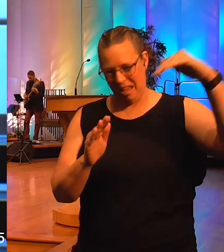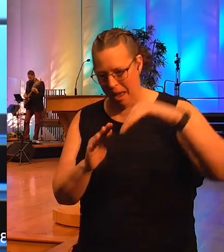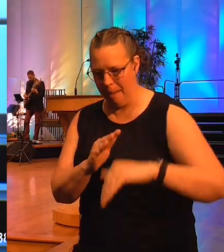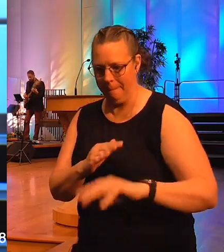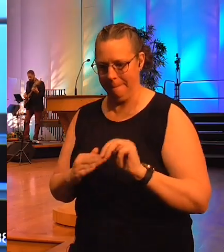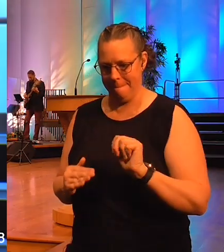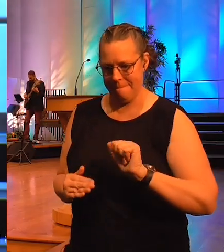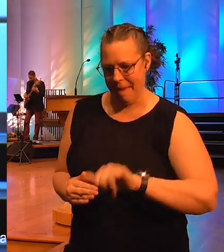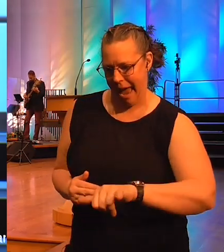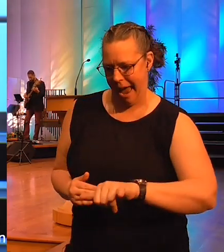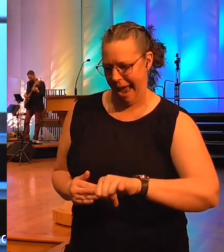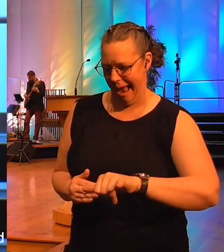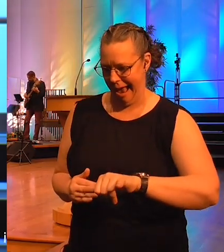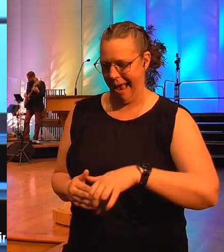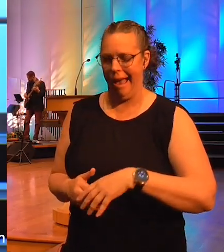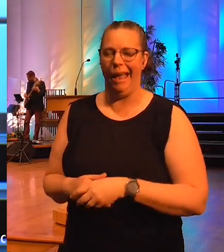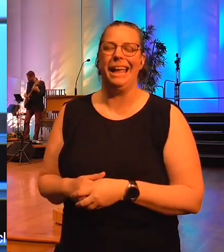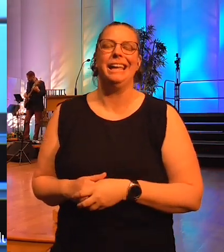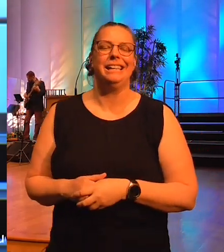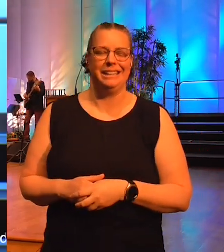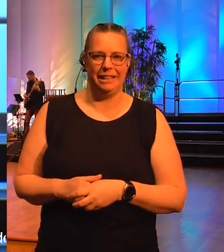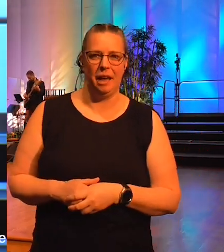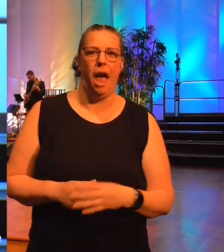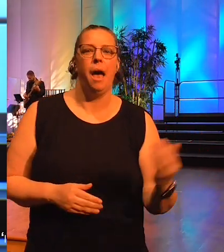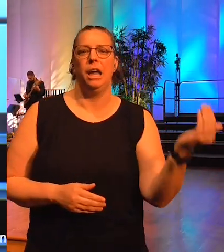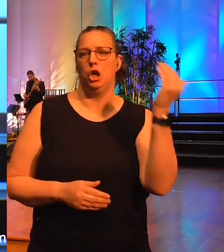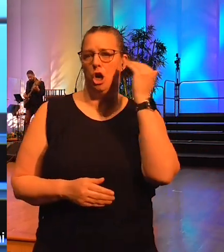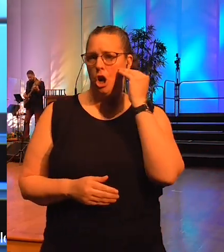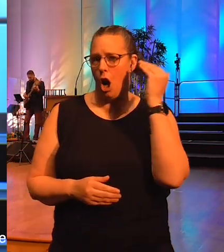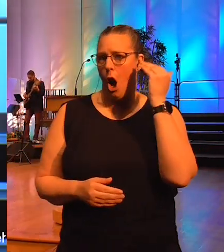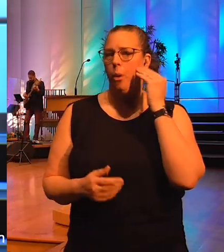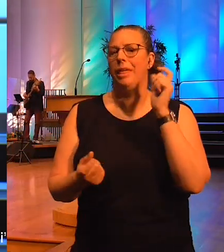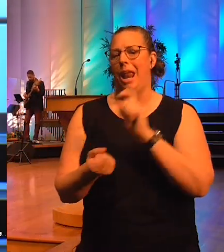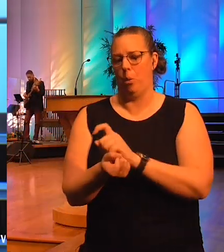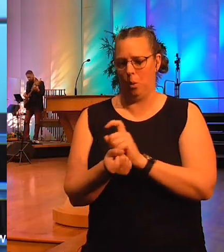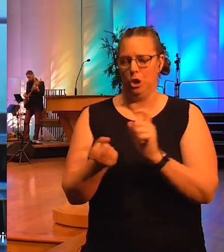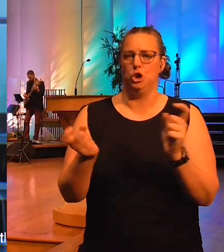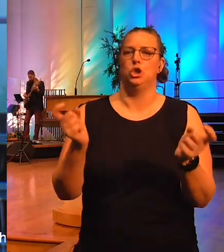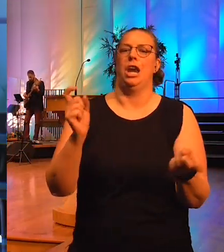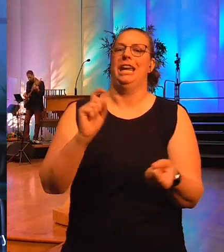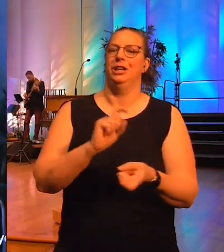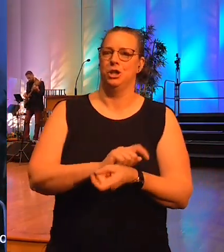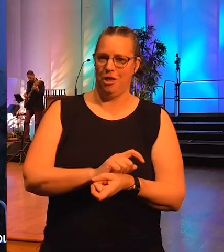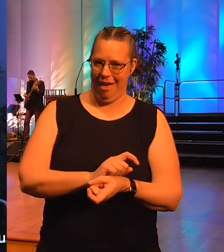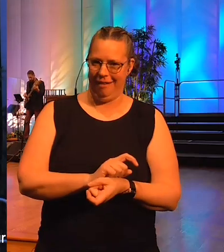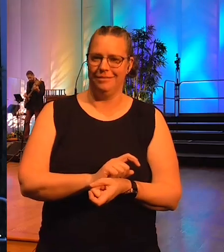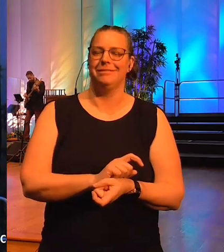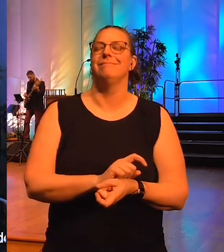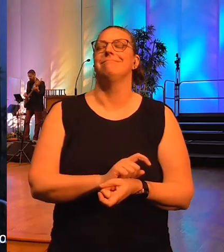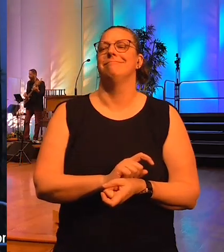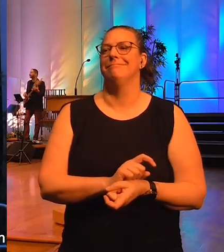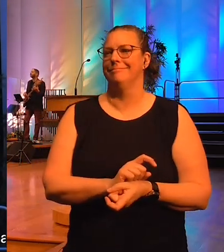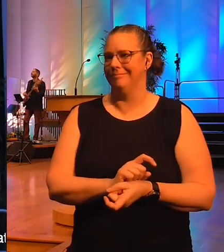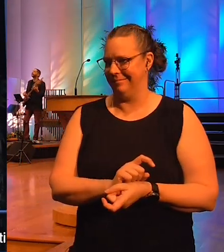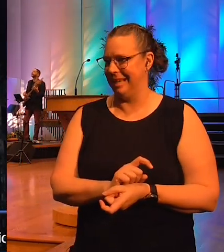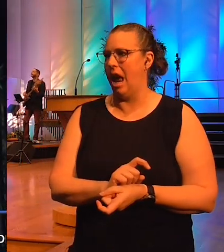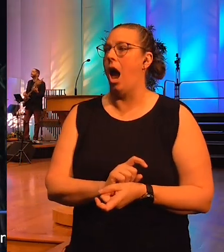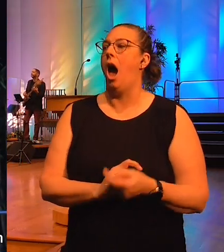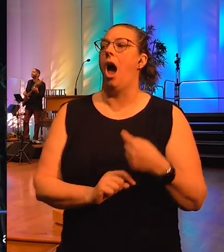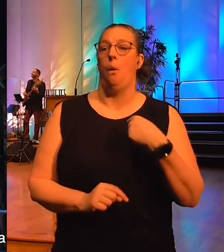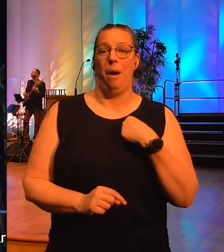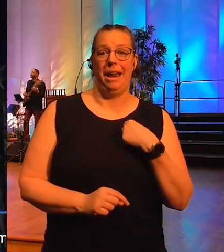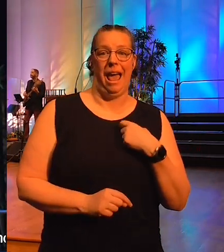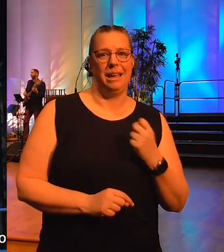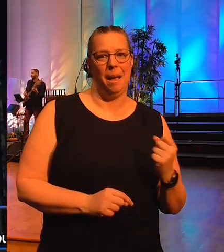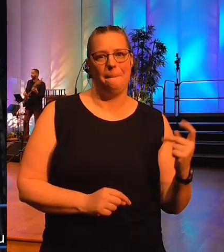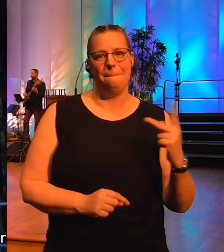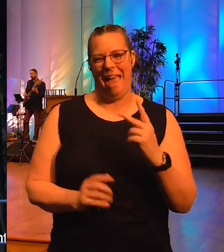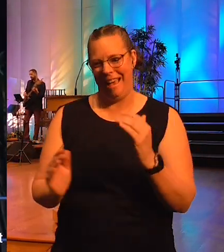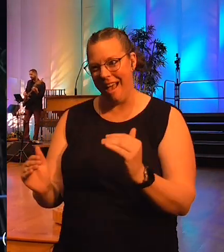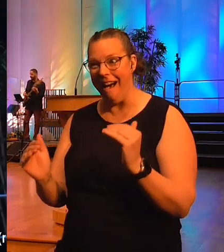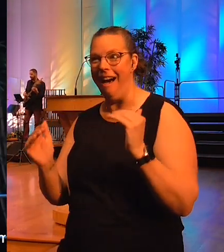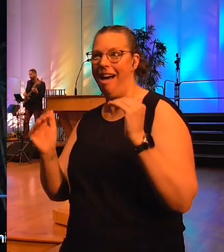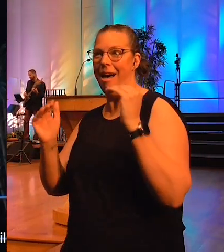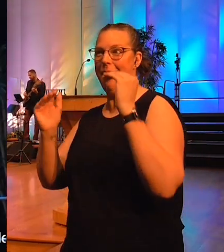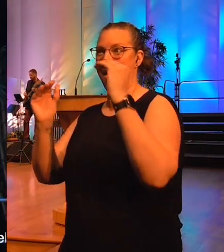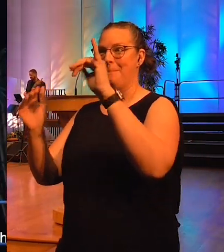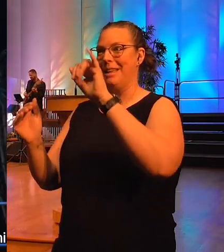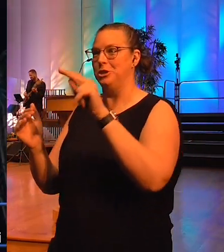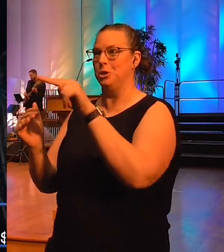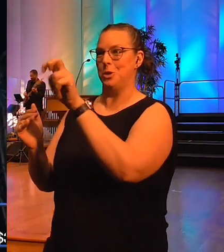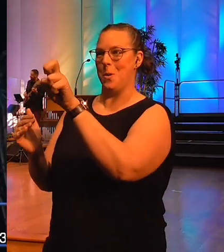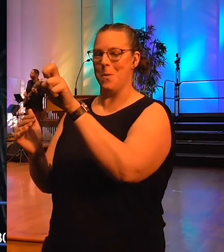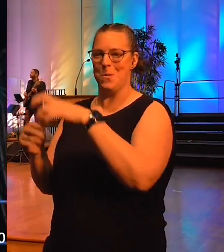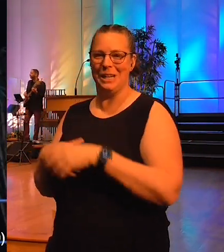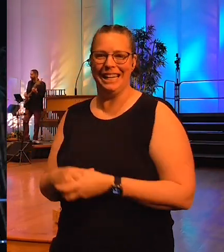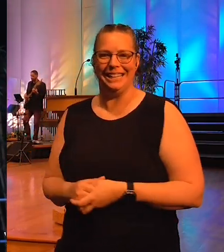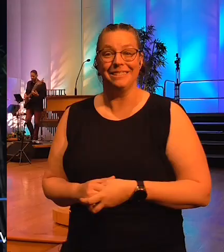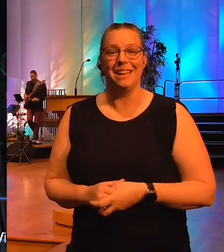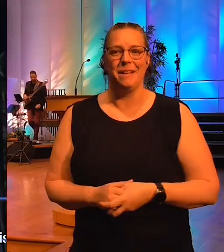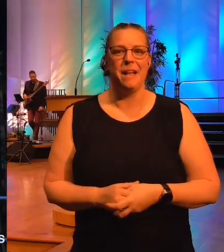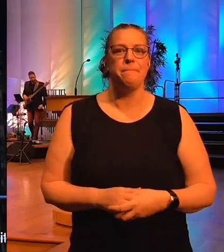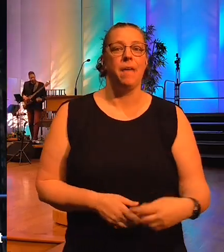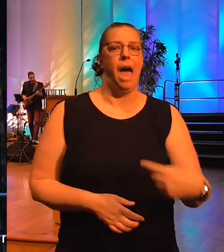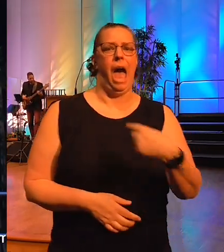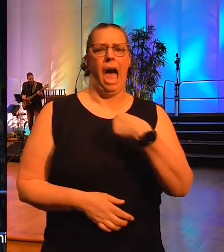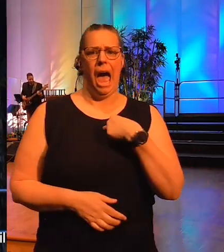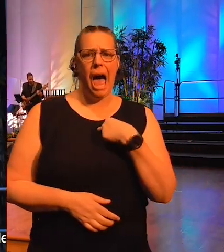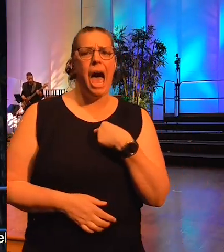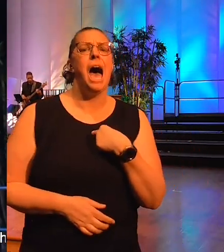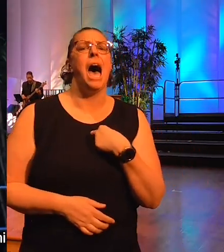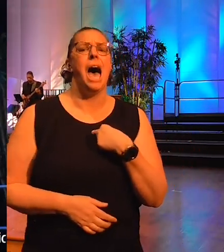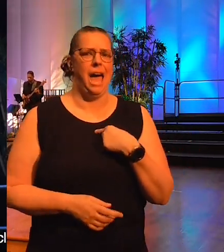May but I know I'm going to change that tune when I'm back on top oh in June I say that's